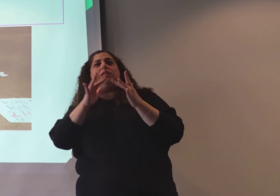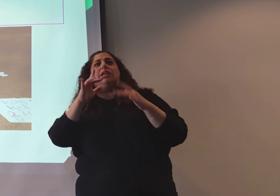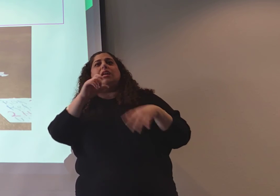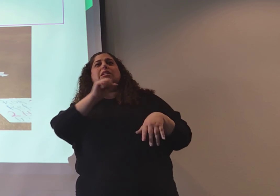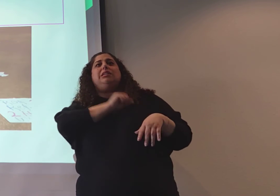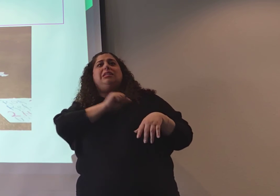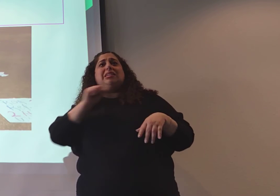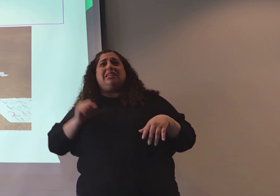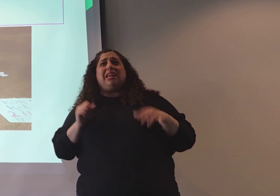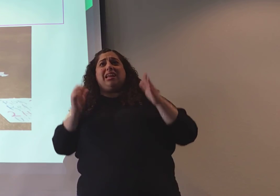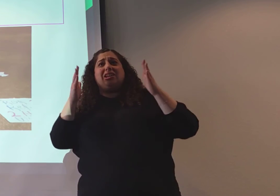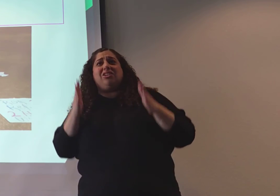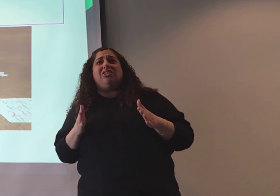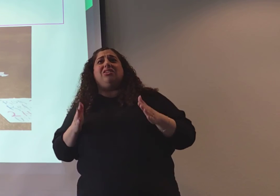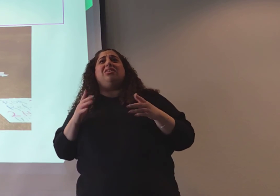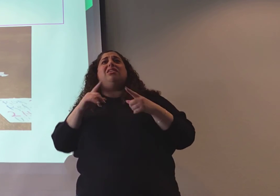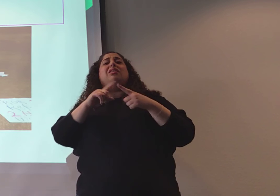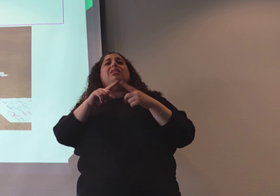Where does he live?